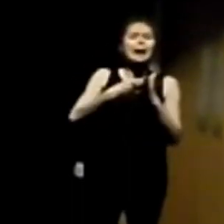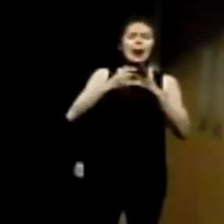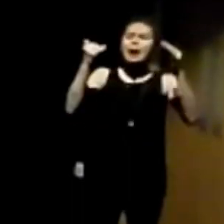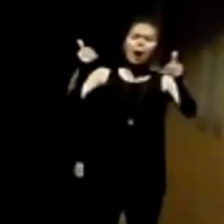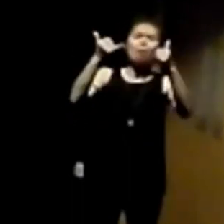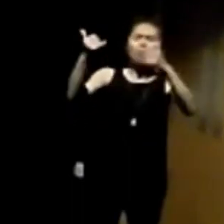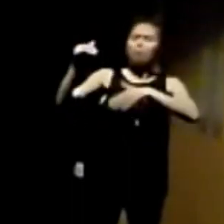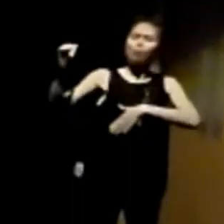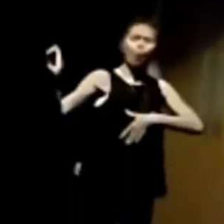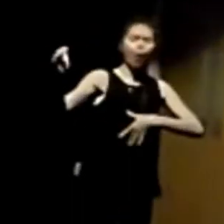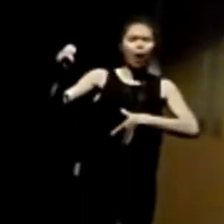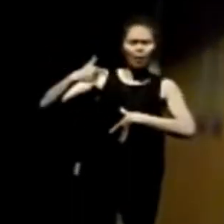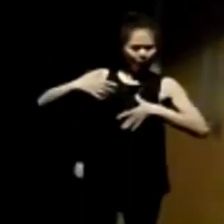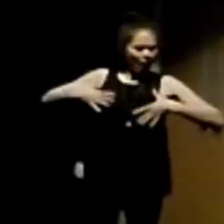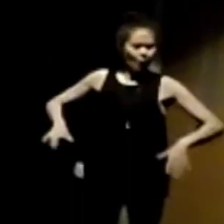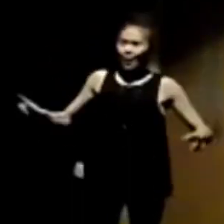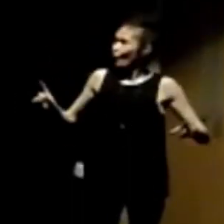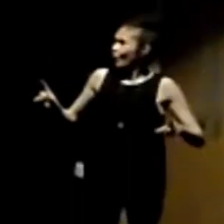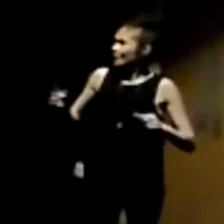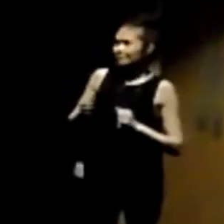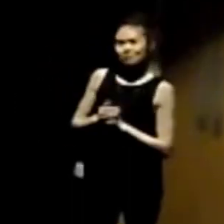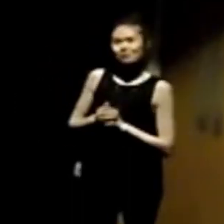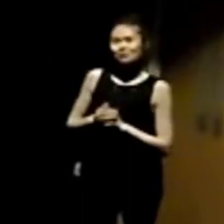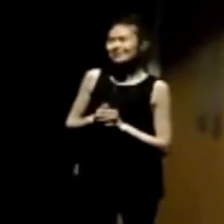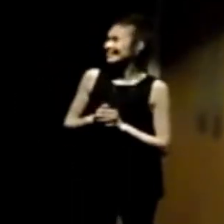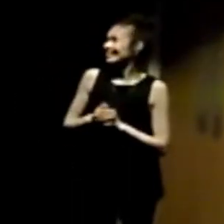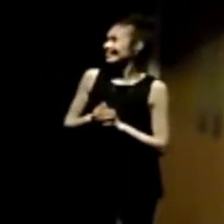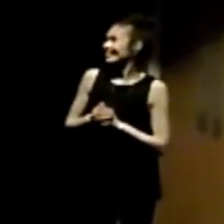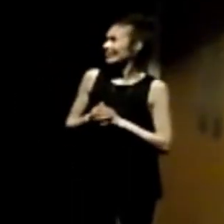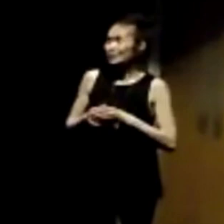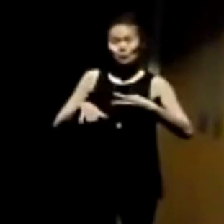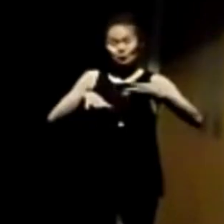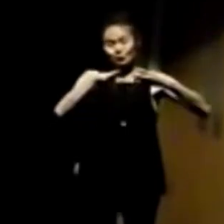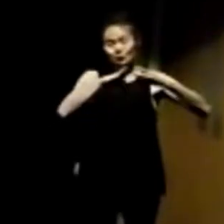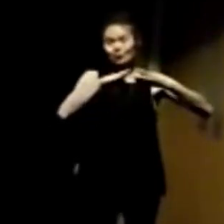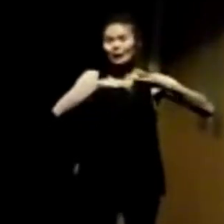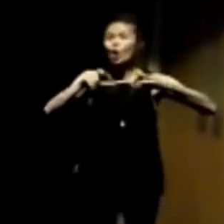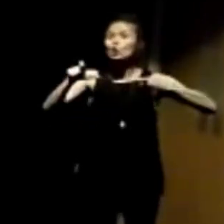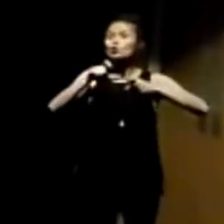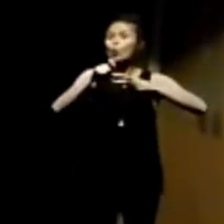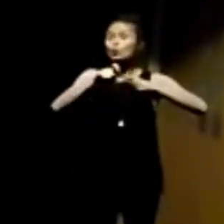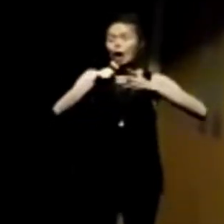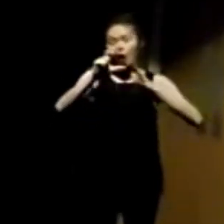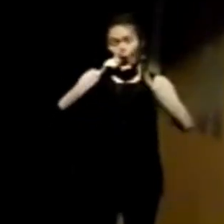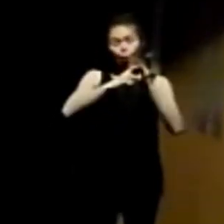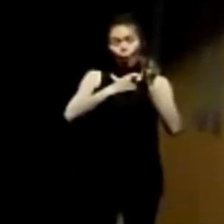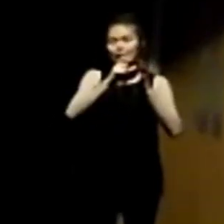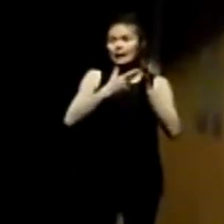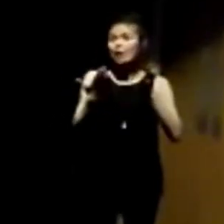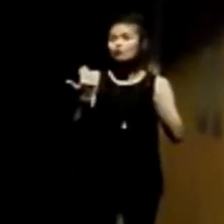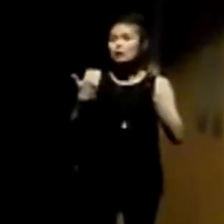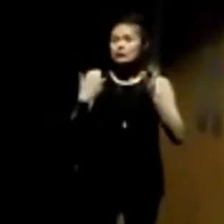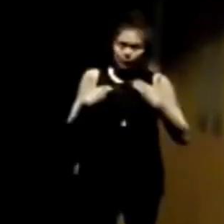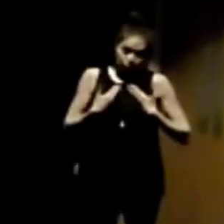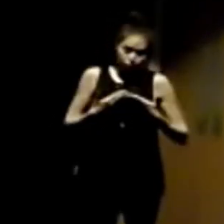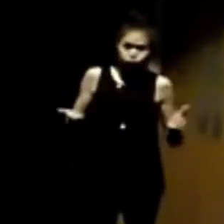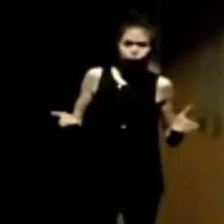And Cordelia who's come out as non-binary, changed her name to Elia, prefers it that way